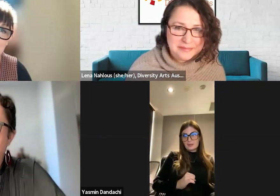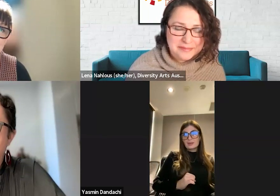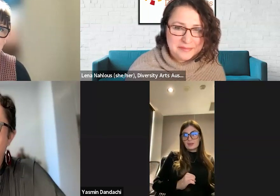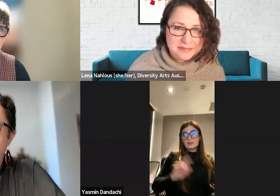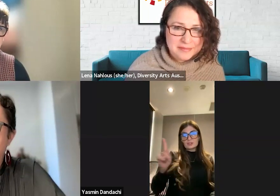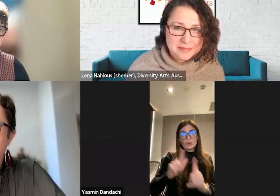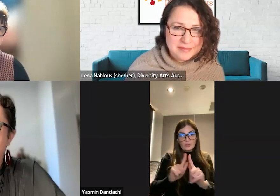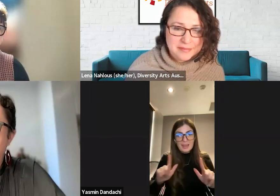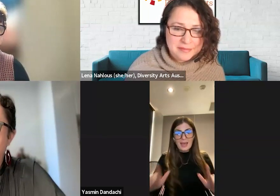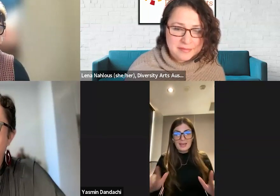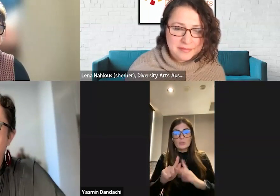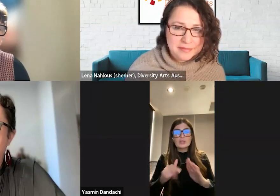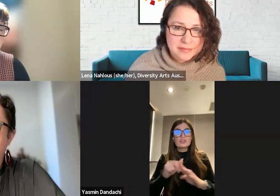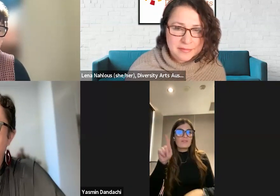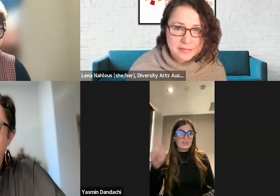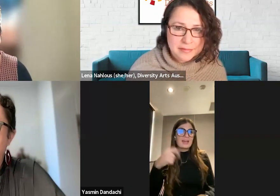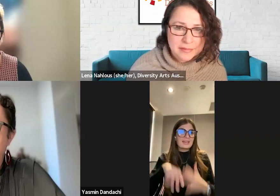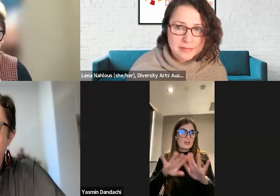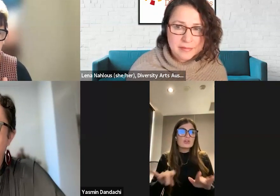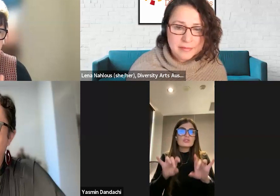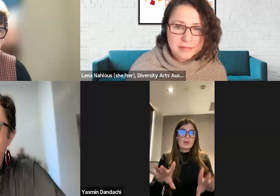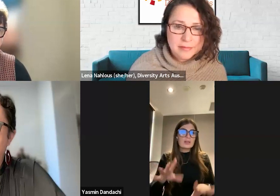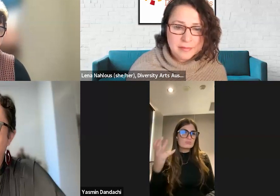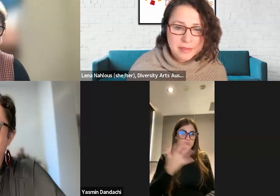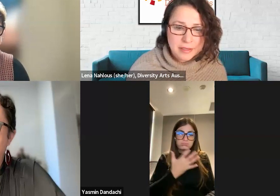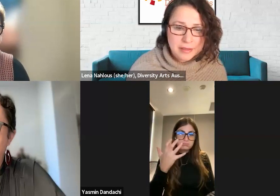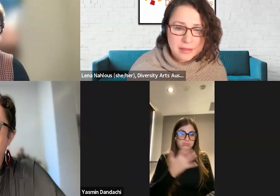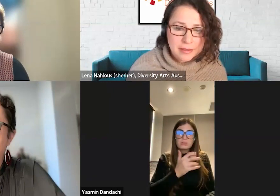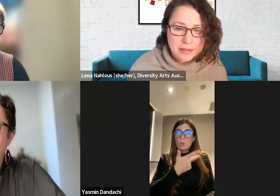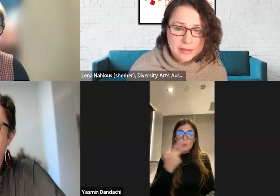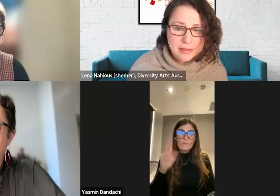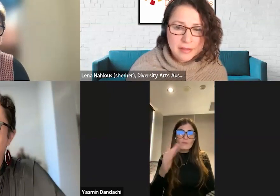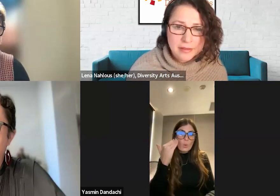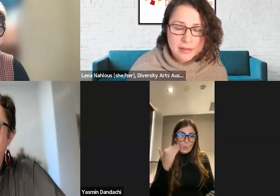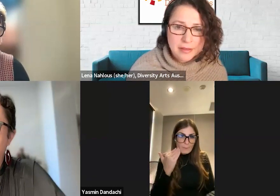is exclusionary even for women. And as a young woman on my first board,